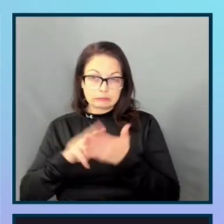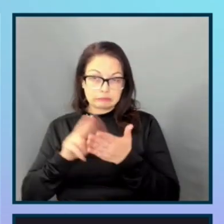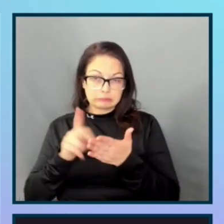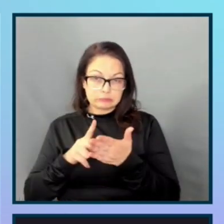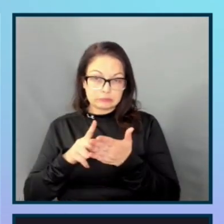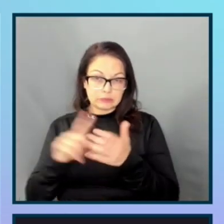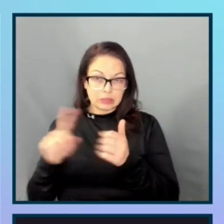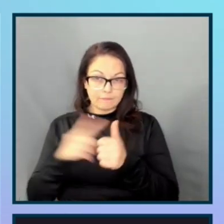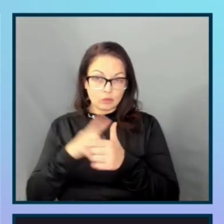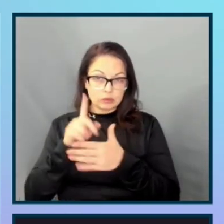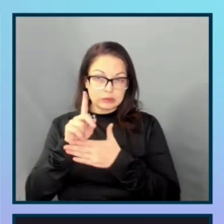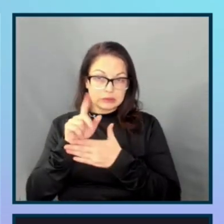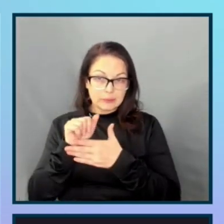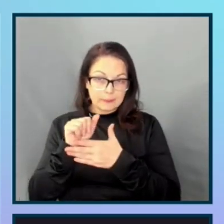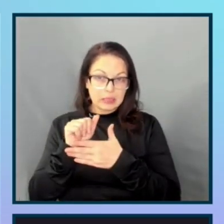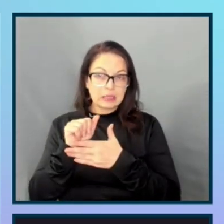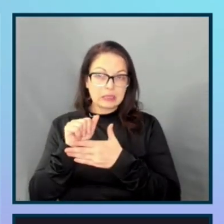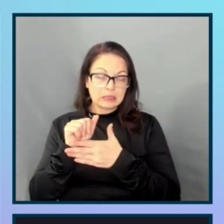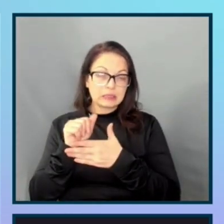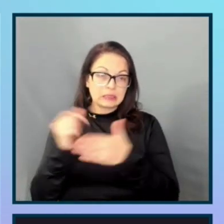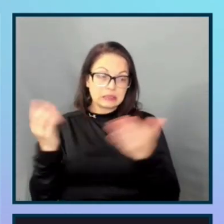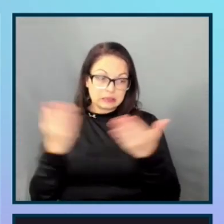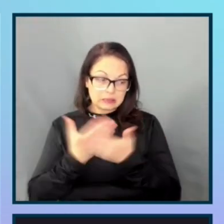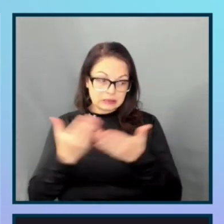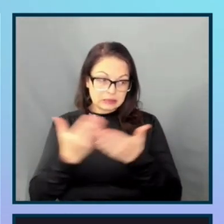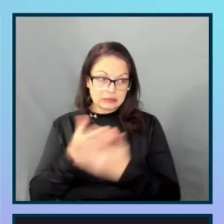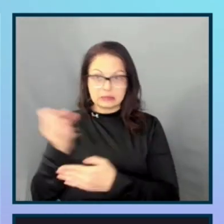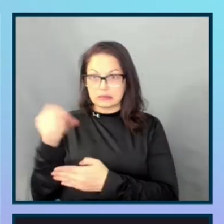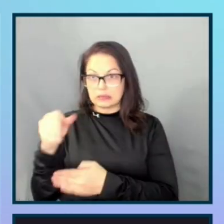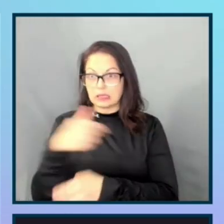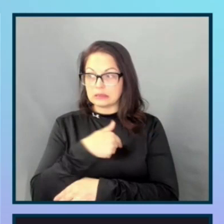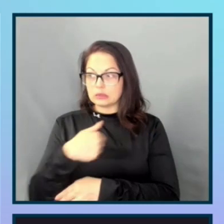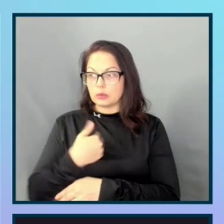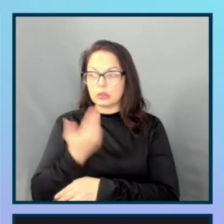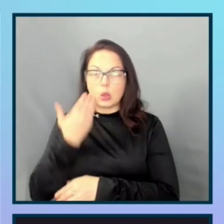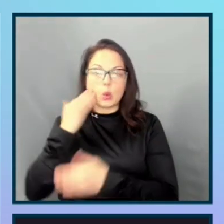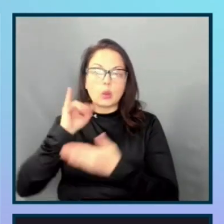exists so a person who is perhaps living with a condition